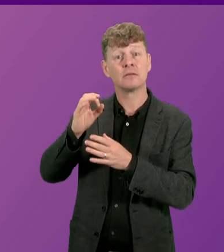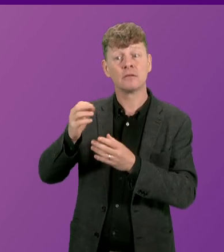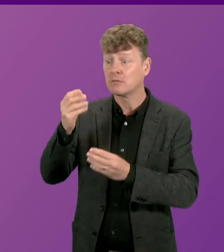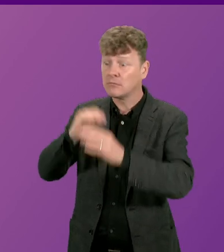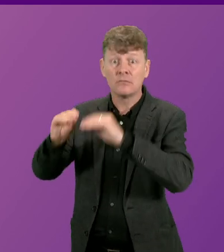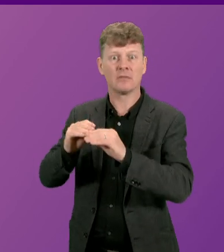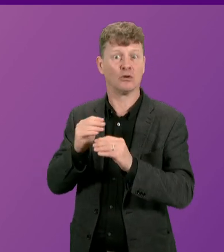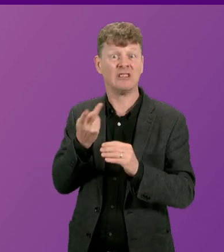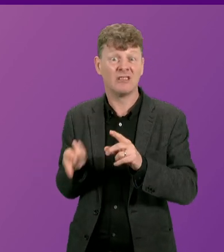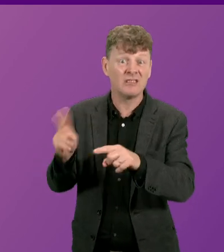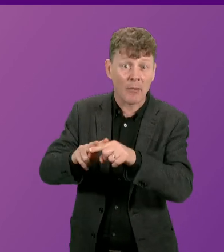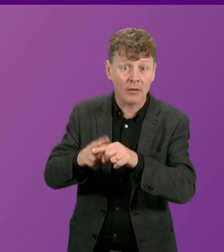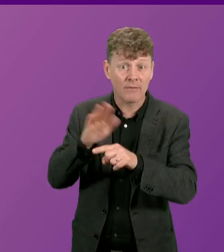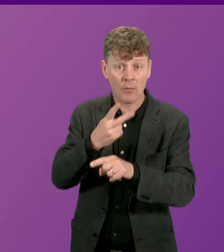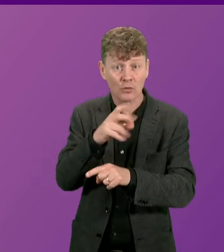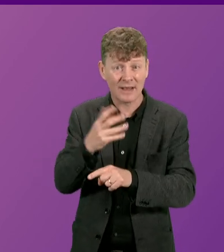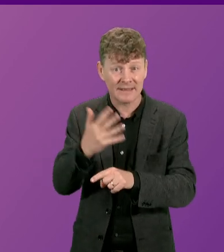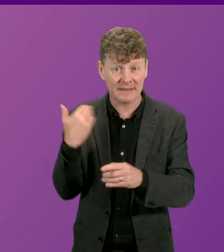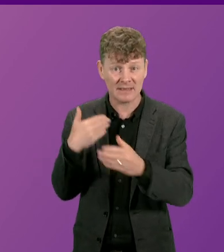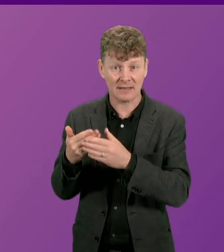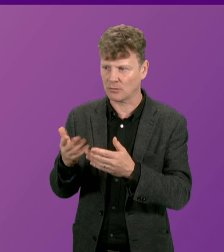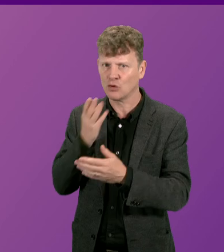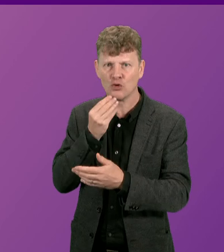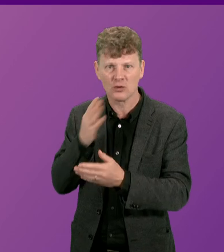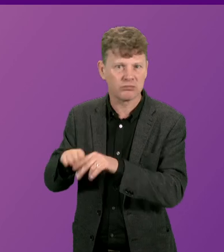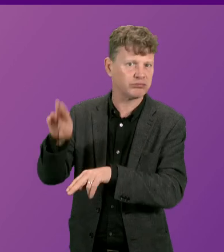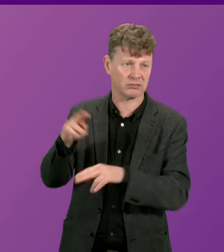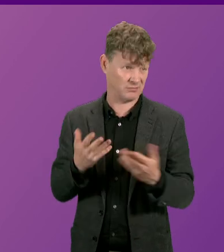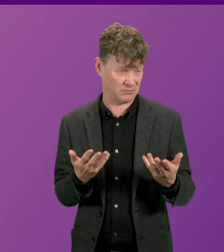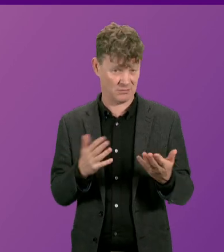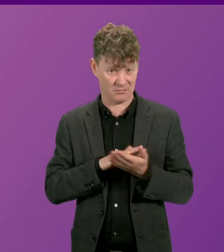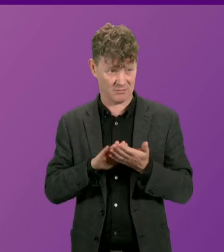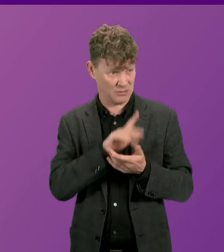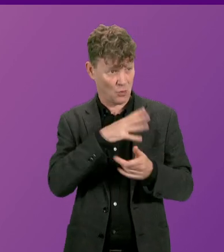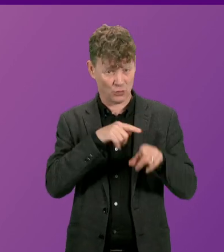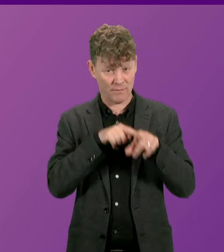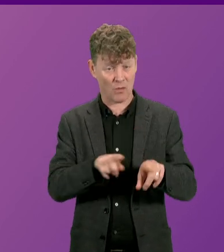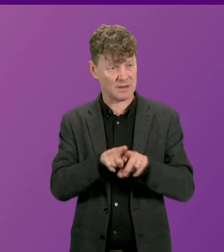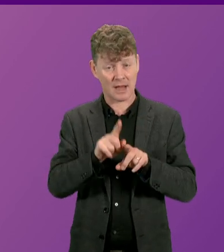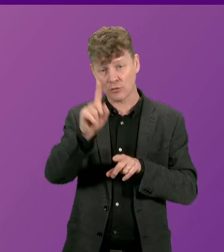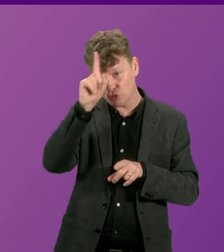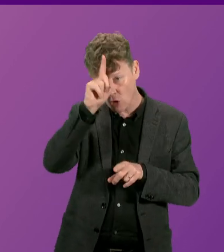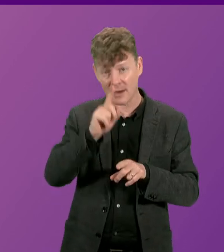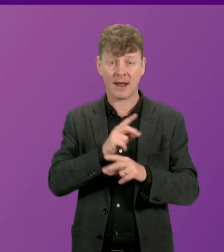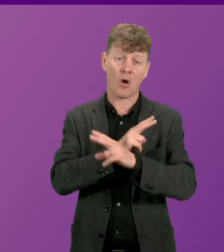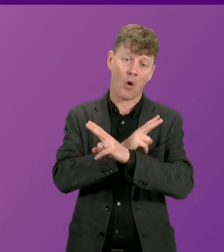so we have to assume that he wants to follow the example of Germany, Austria and Belgium,